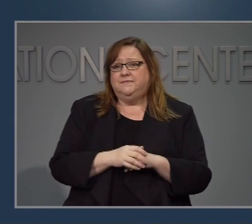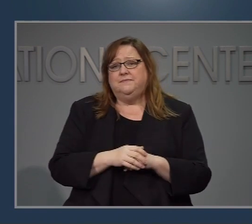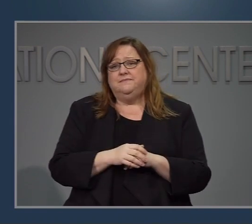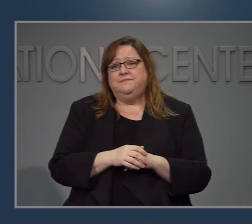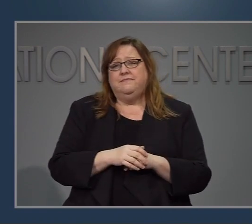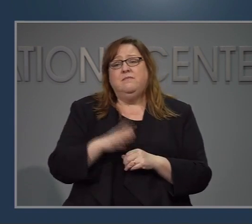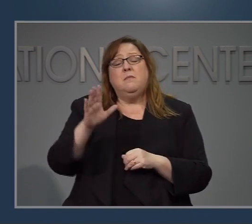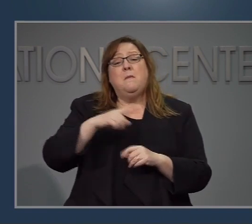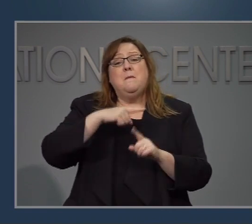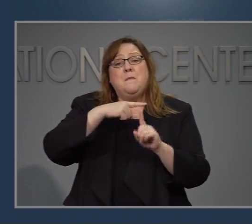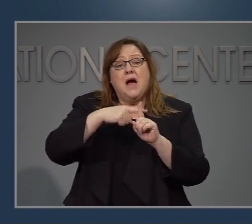AND HOSPITALIZATIONS. THESE